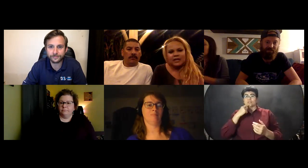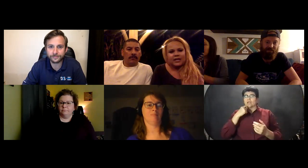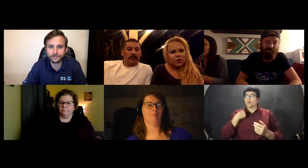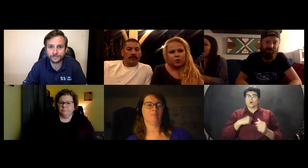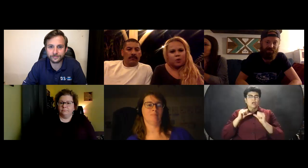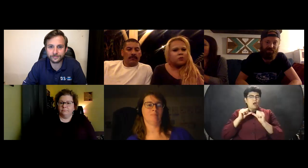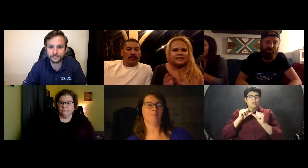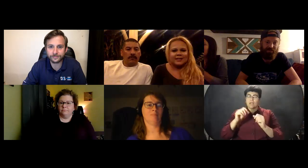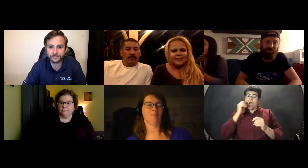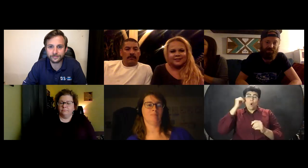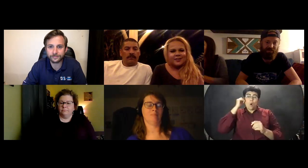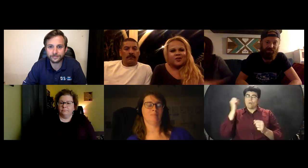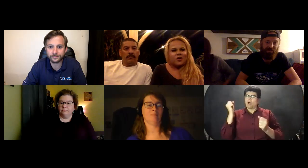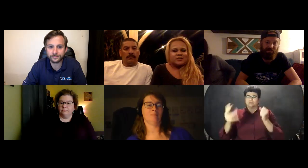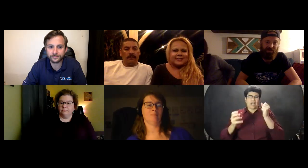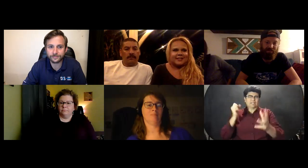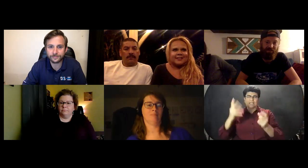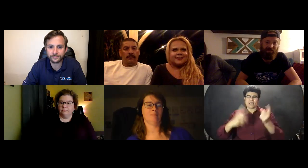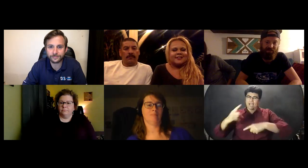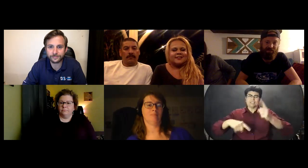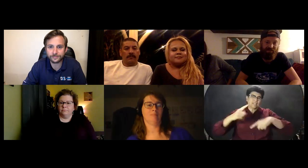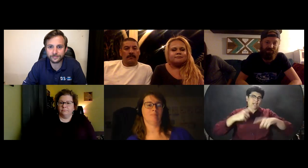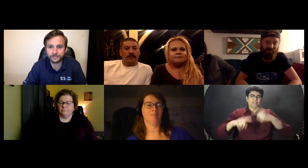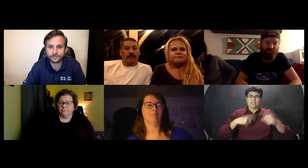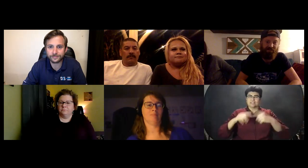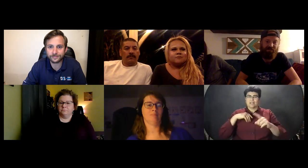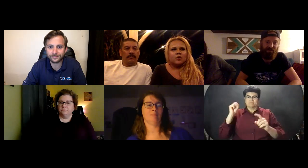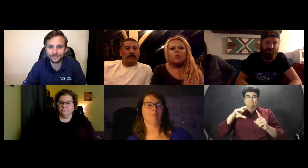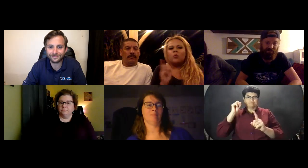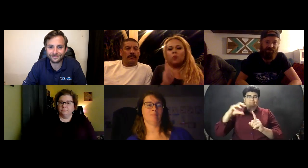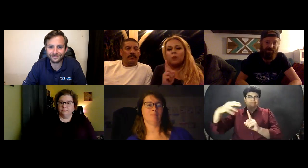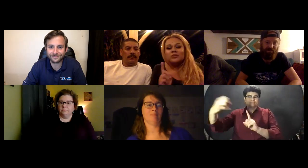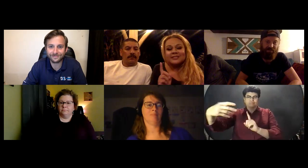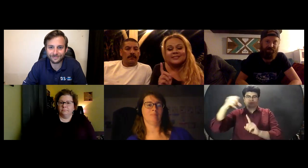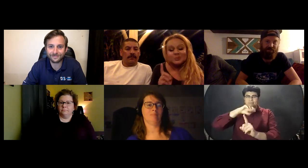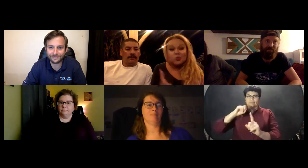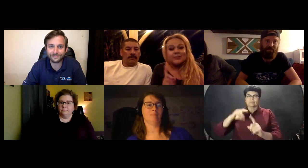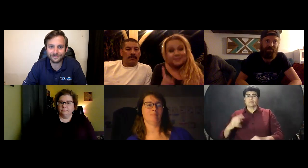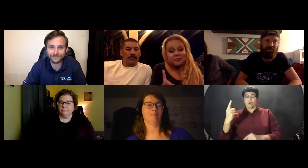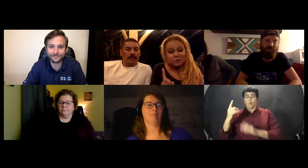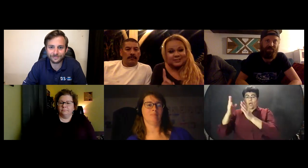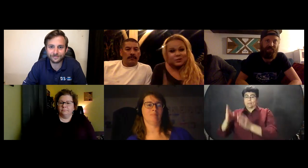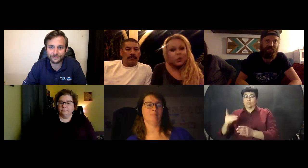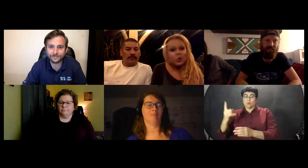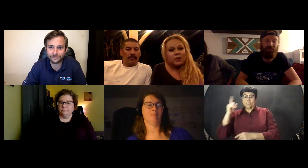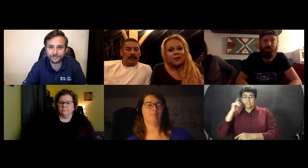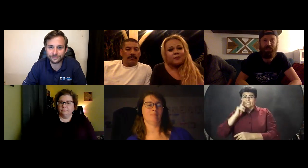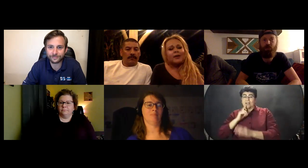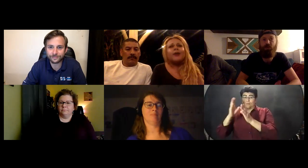at home always signing always signing um one person